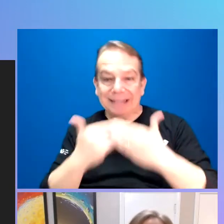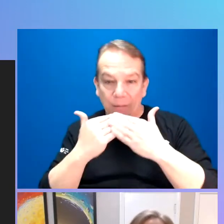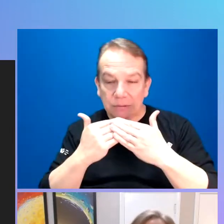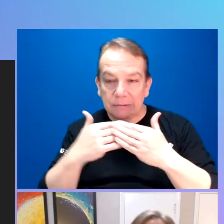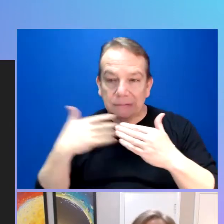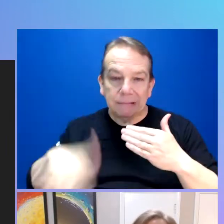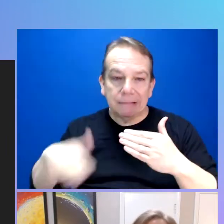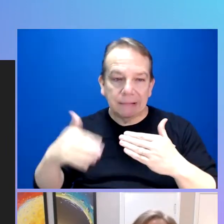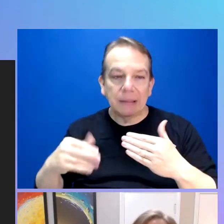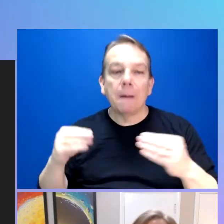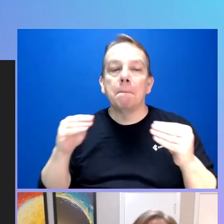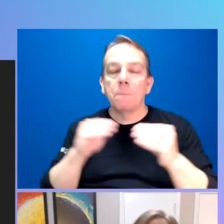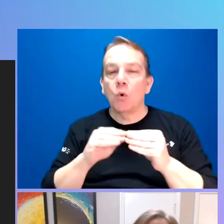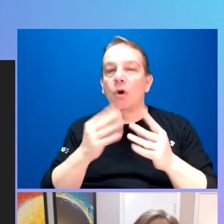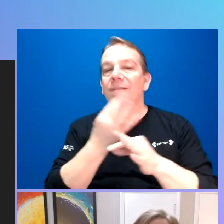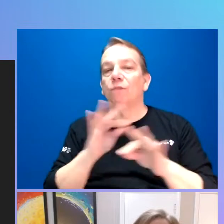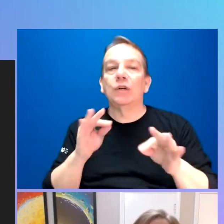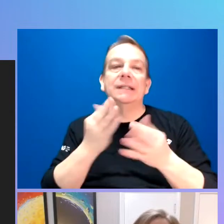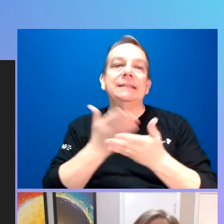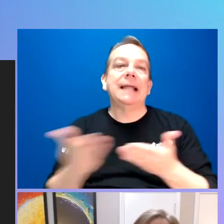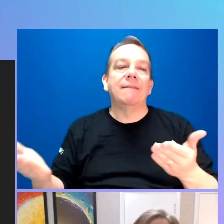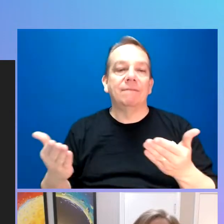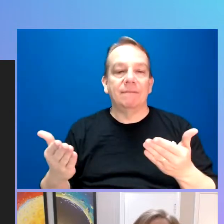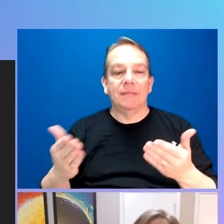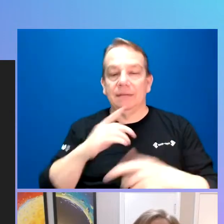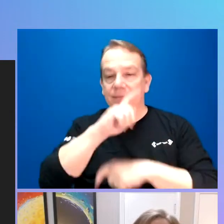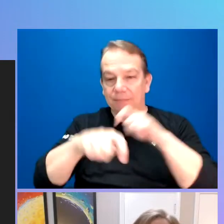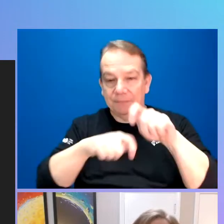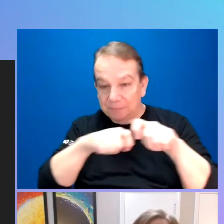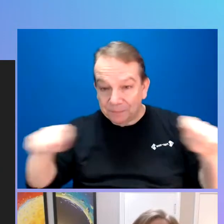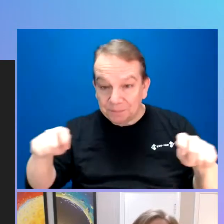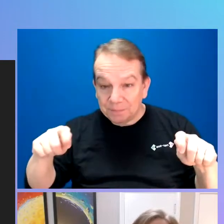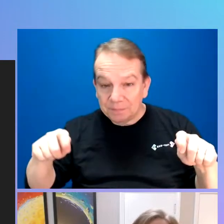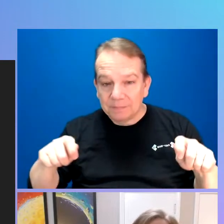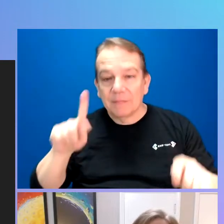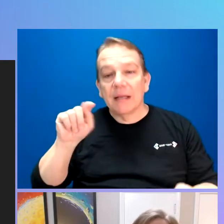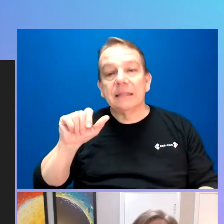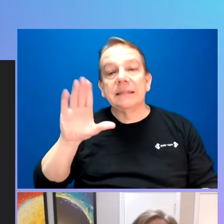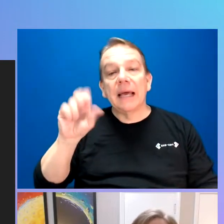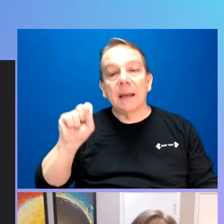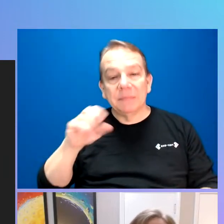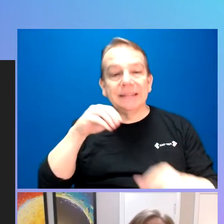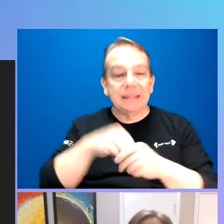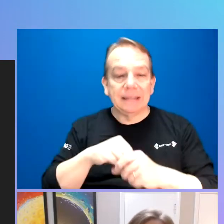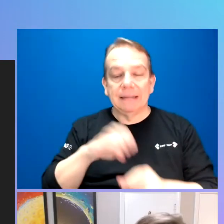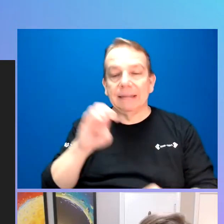free stuff. So let's wrap this entire group of tabs in an